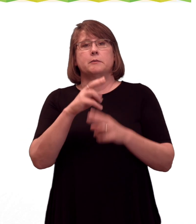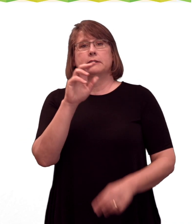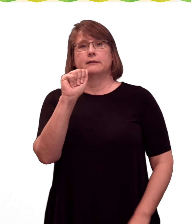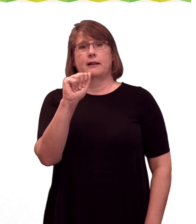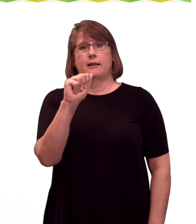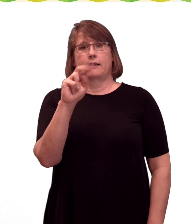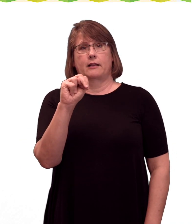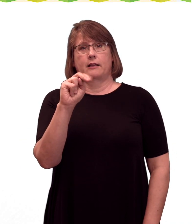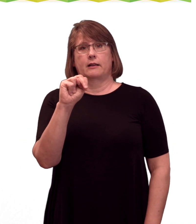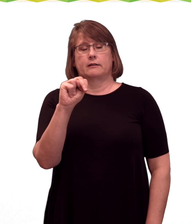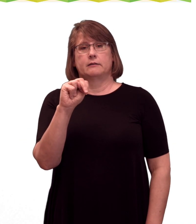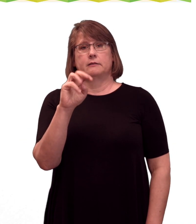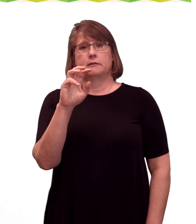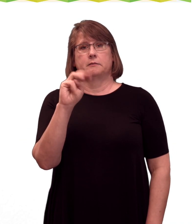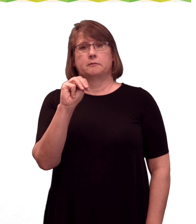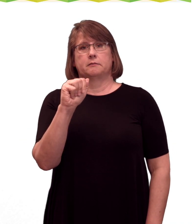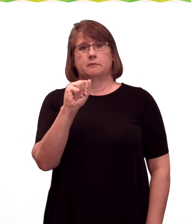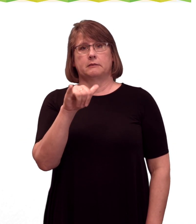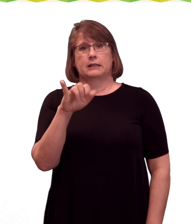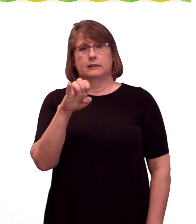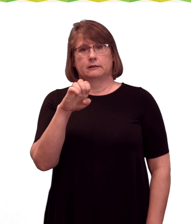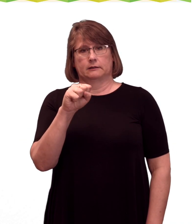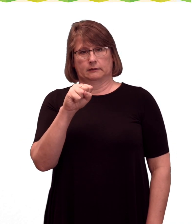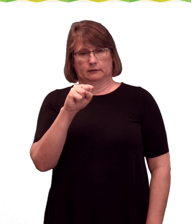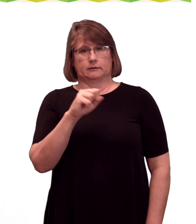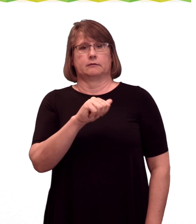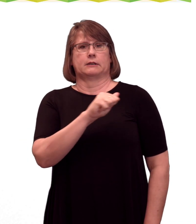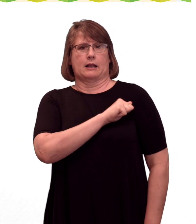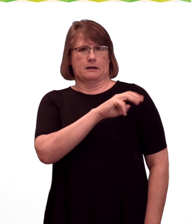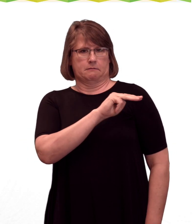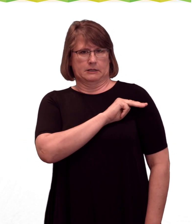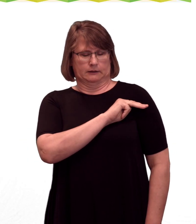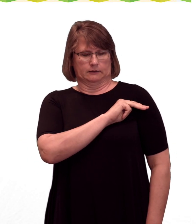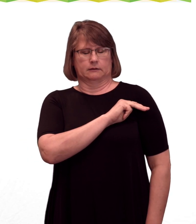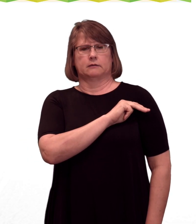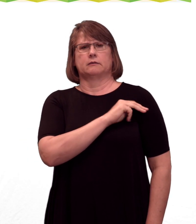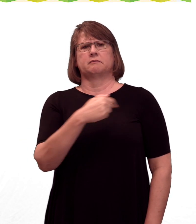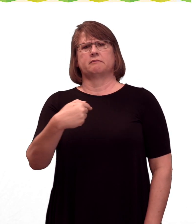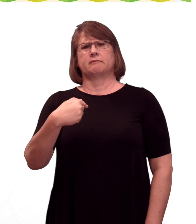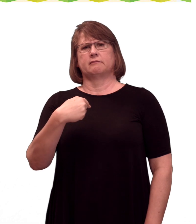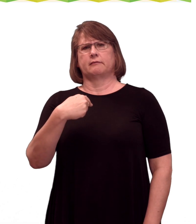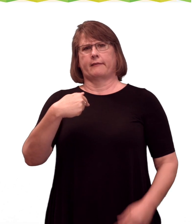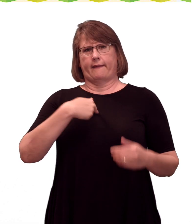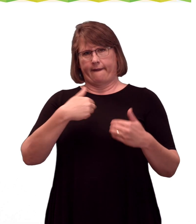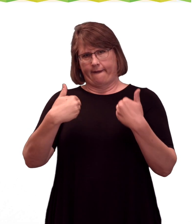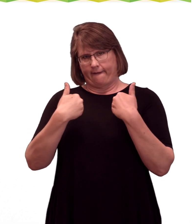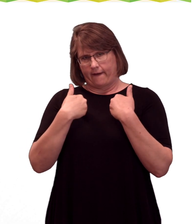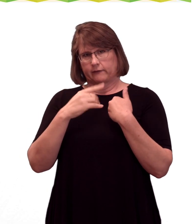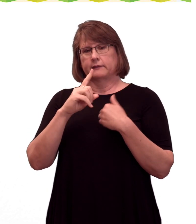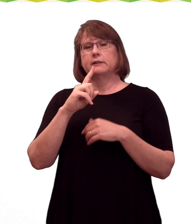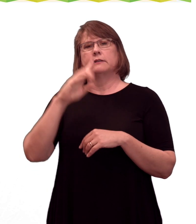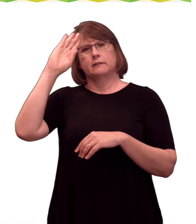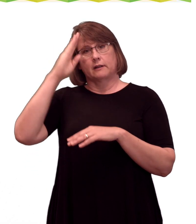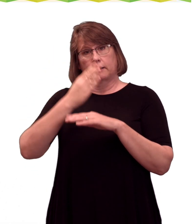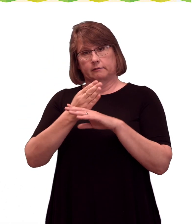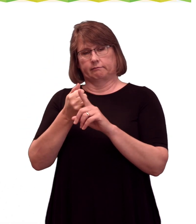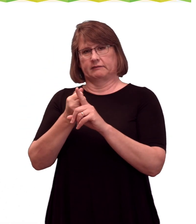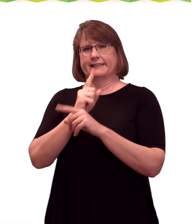Hello, my name is Ann Mayes, and I am a parent of a deaf son